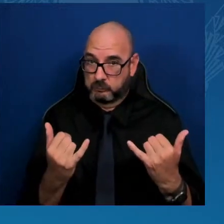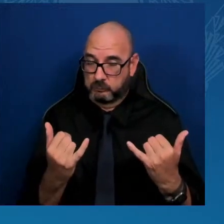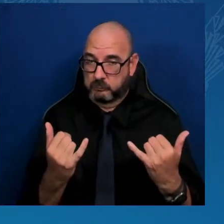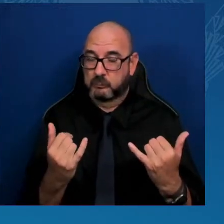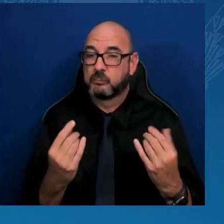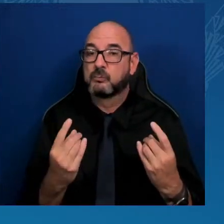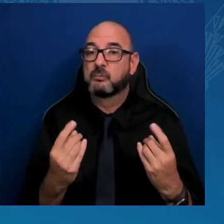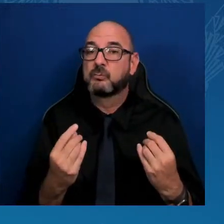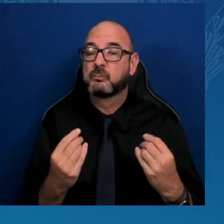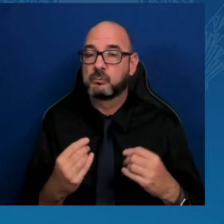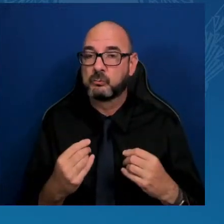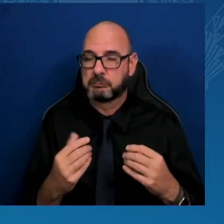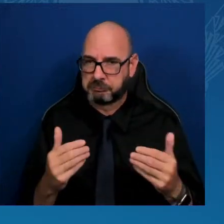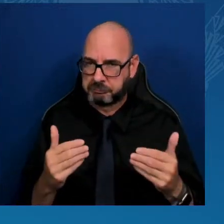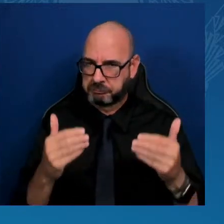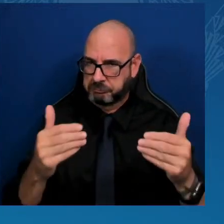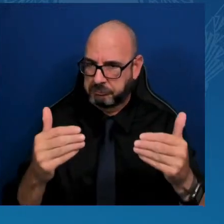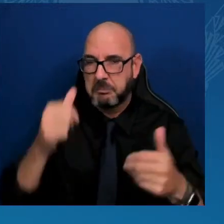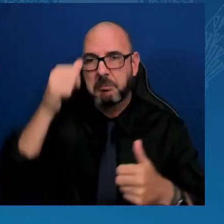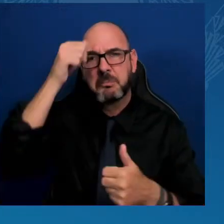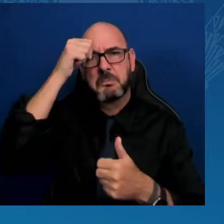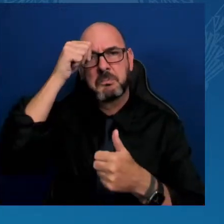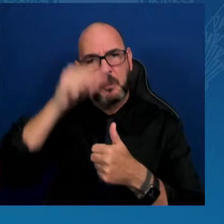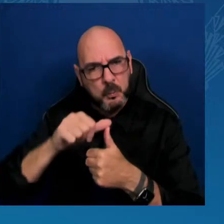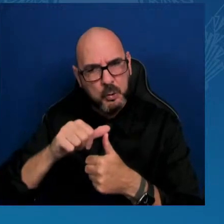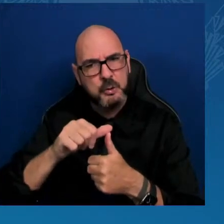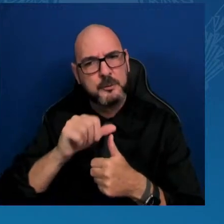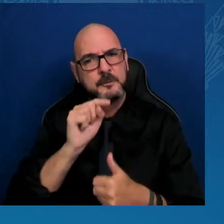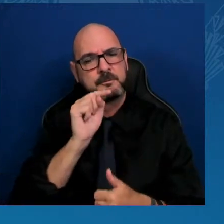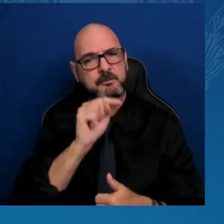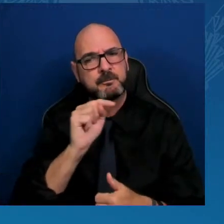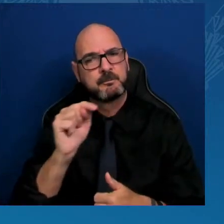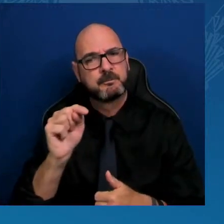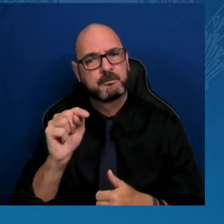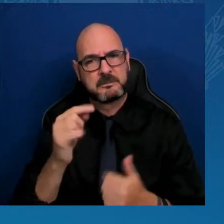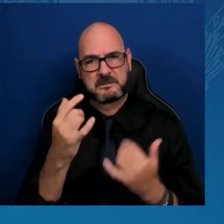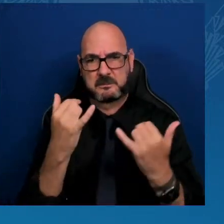It is in the darkness that the candle shines most brightly.